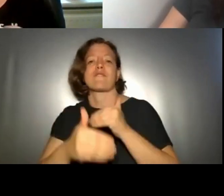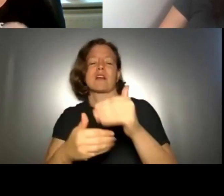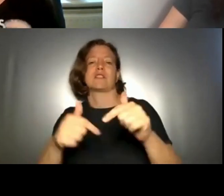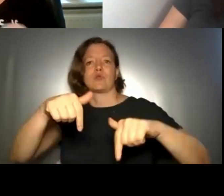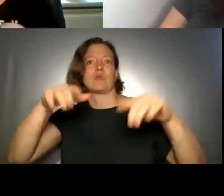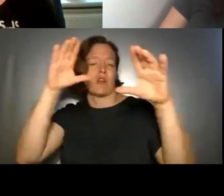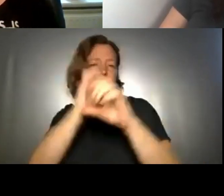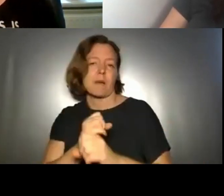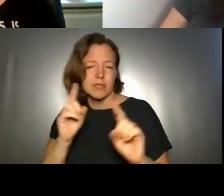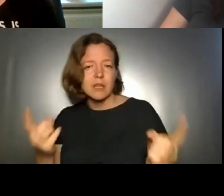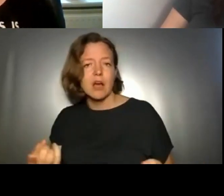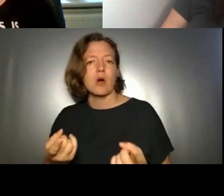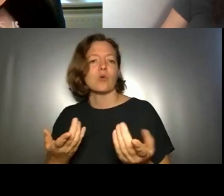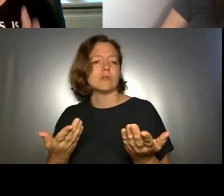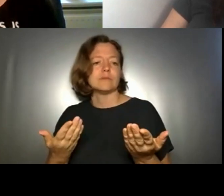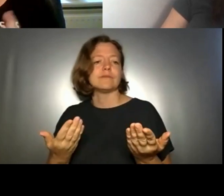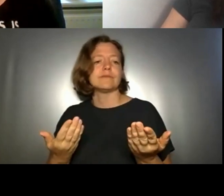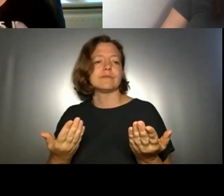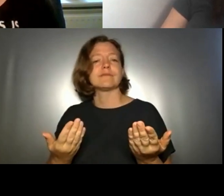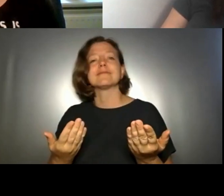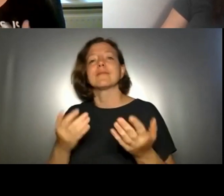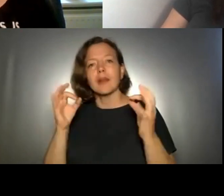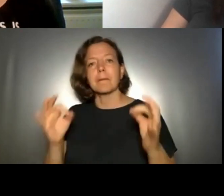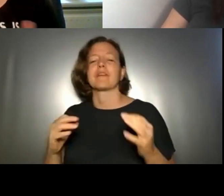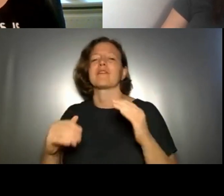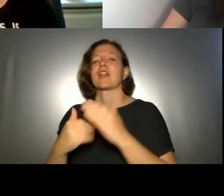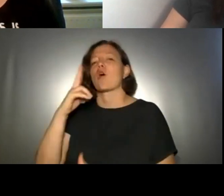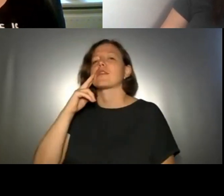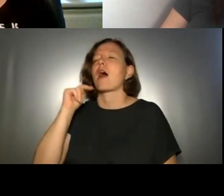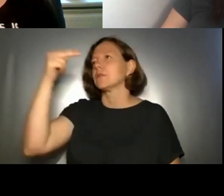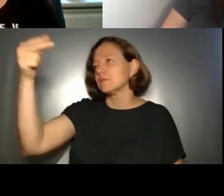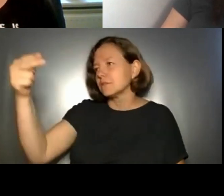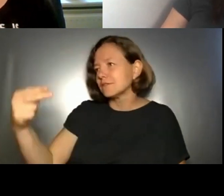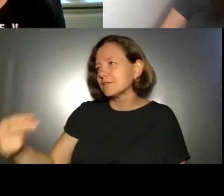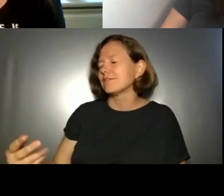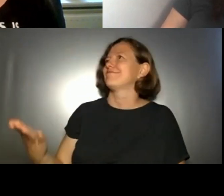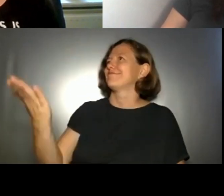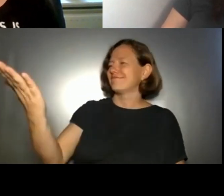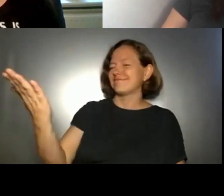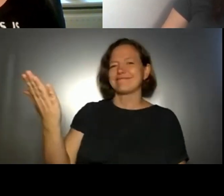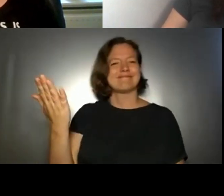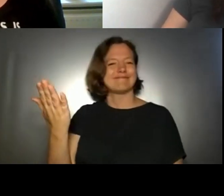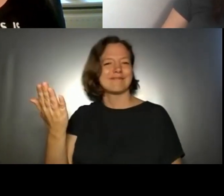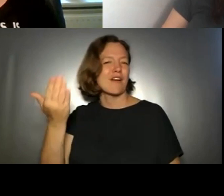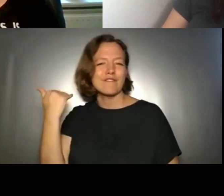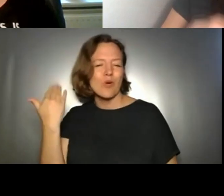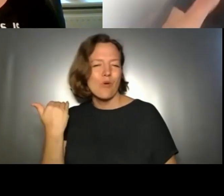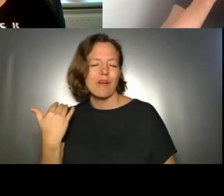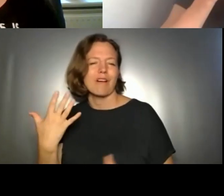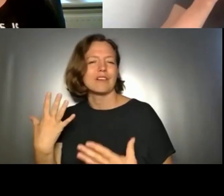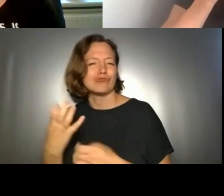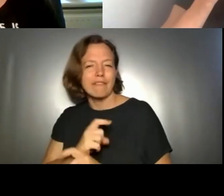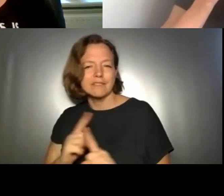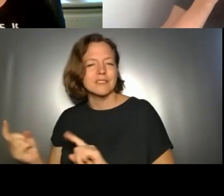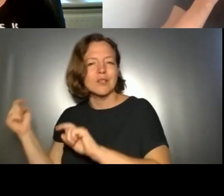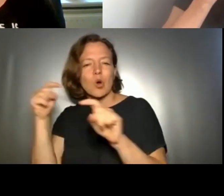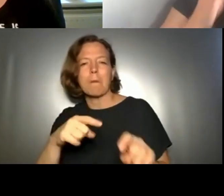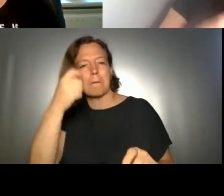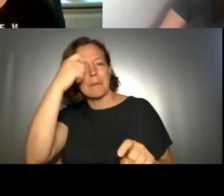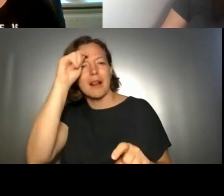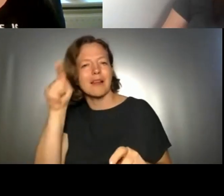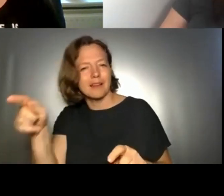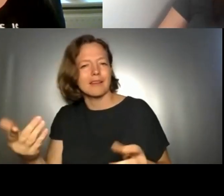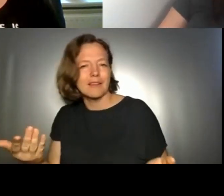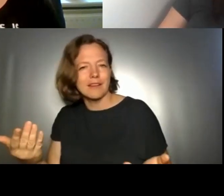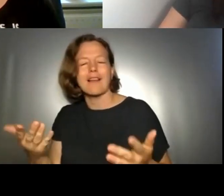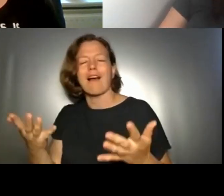the names of people popping up in the audience, where I know that they wouldn't have been able to join us